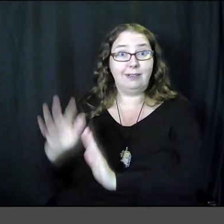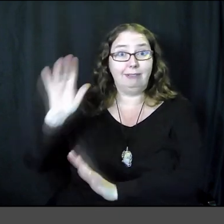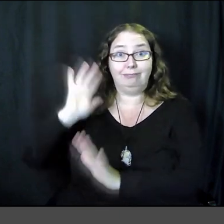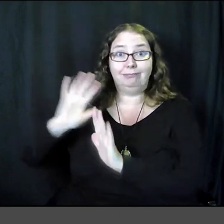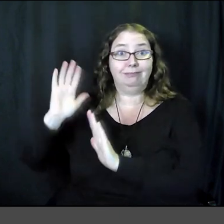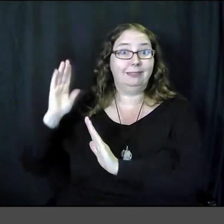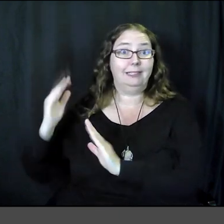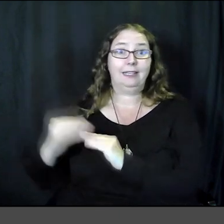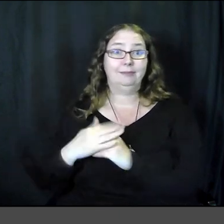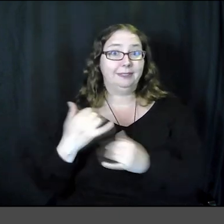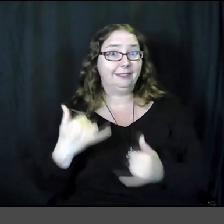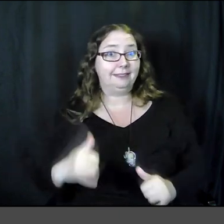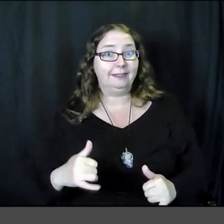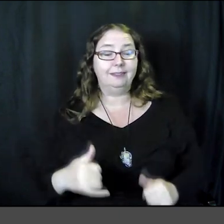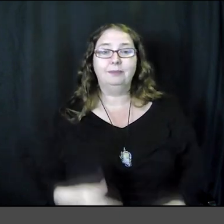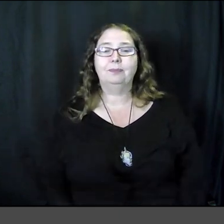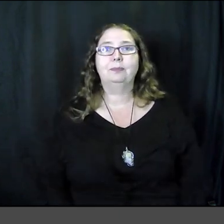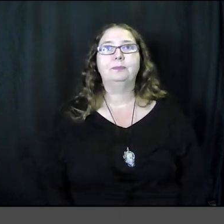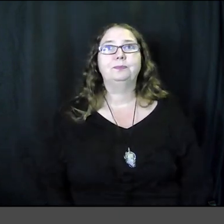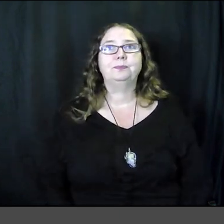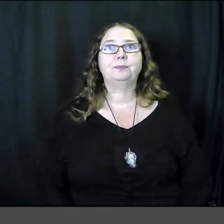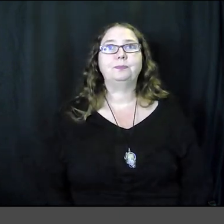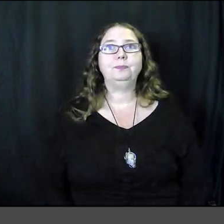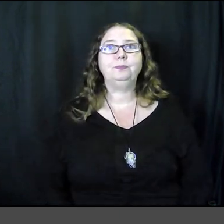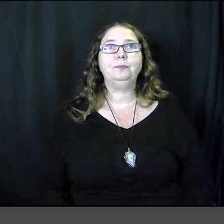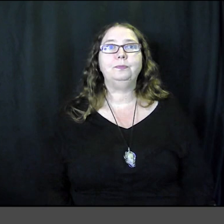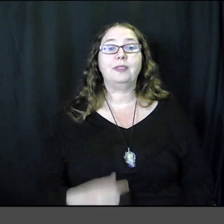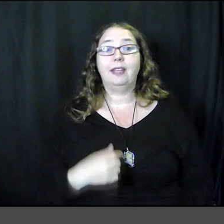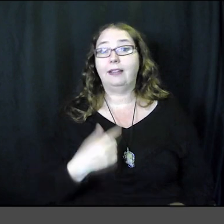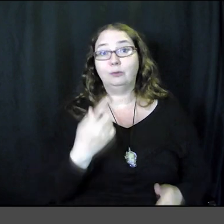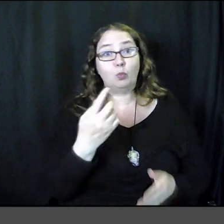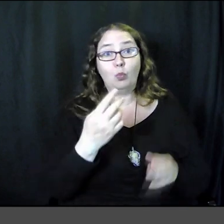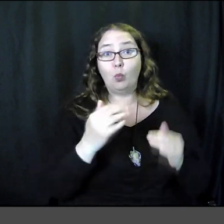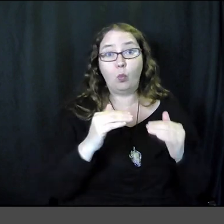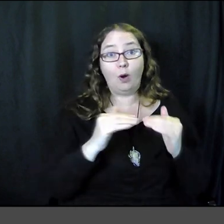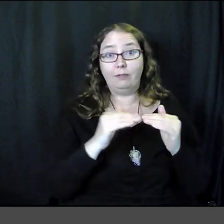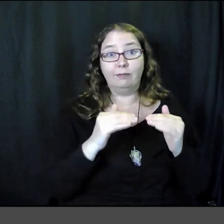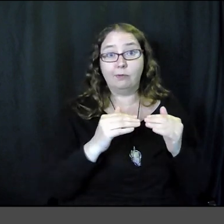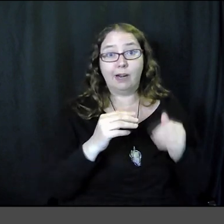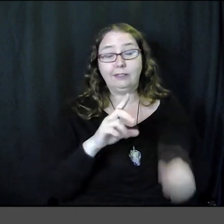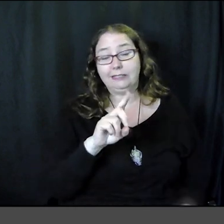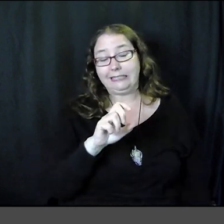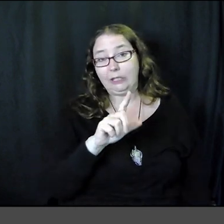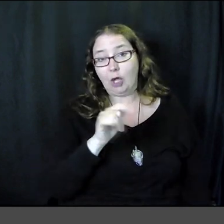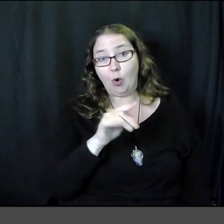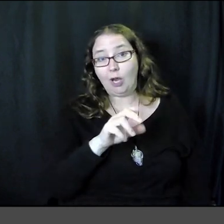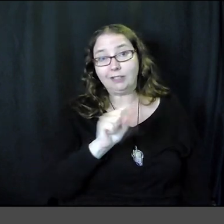AND I SAID, COME ON UP, COME ON UP, DOLORES. AND SHE’S LIKE I USED TO WANT TO BE A POET TOO.